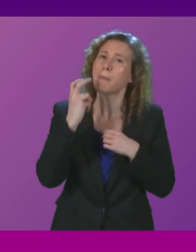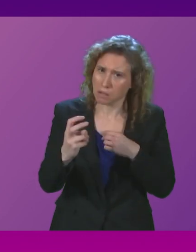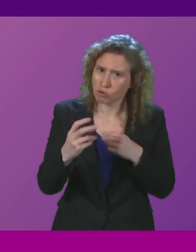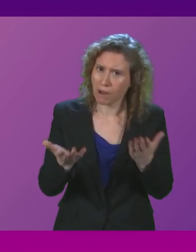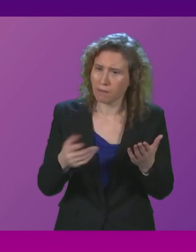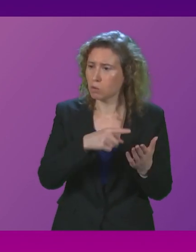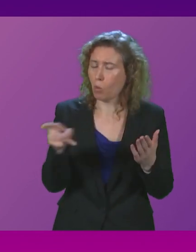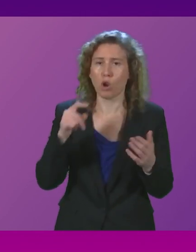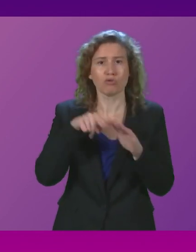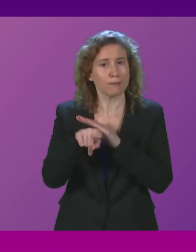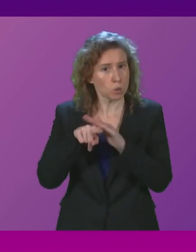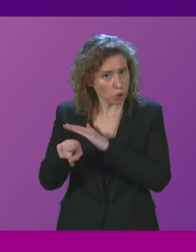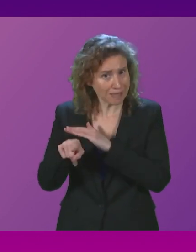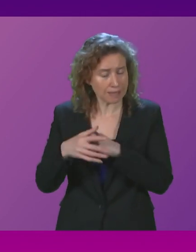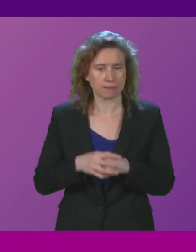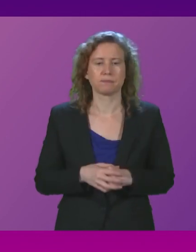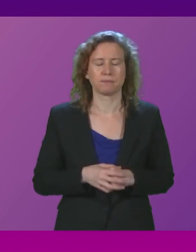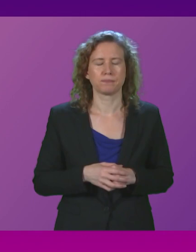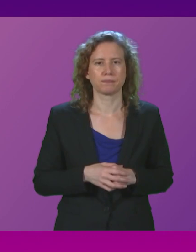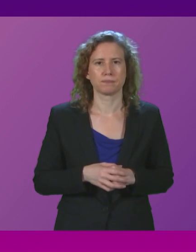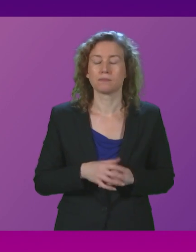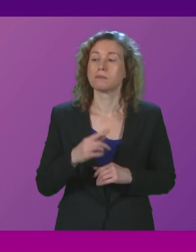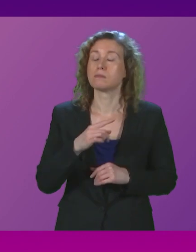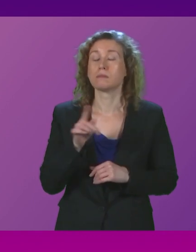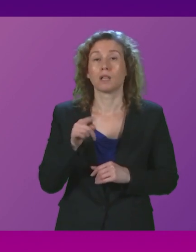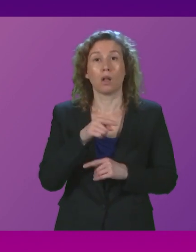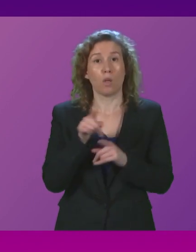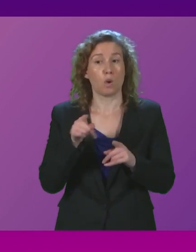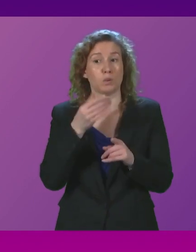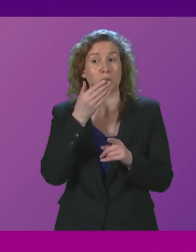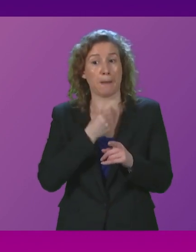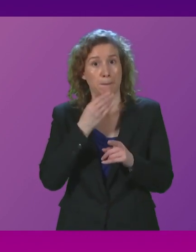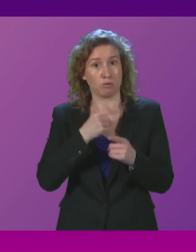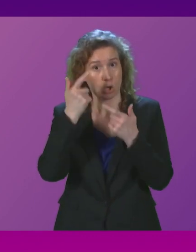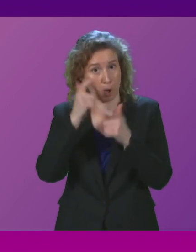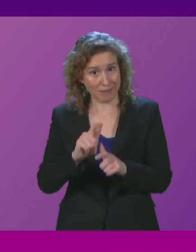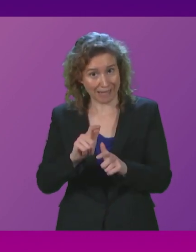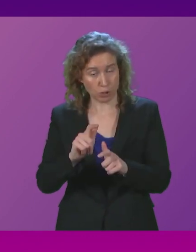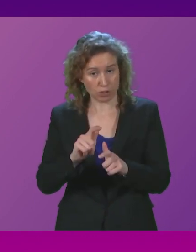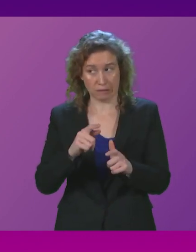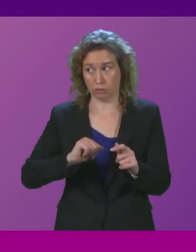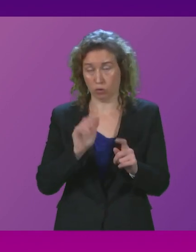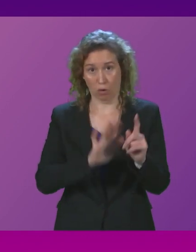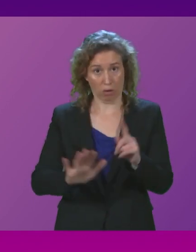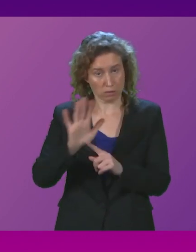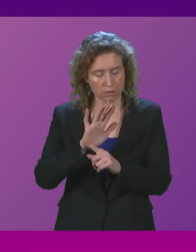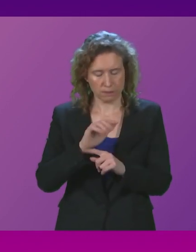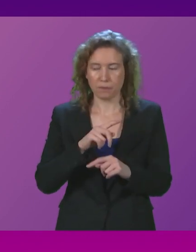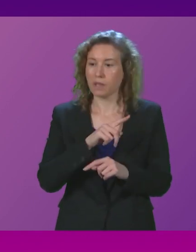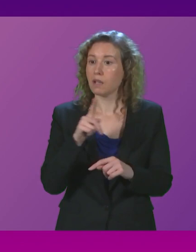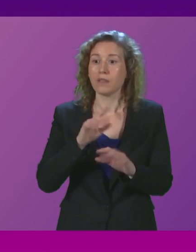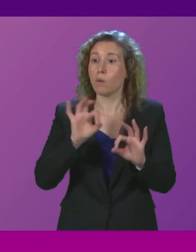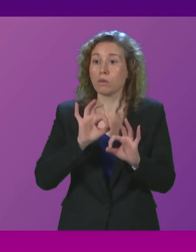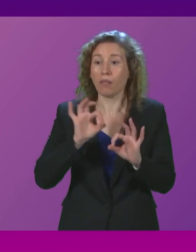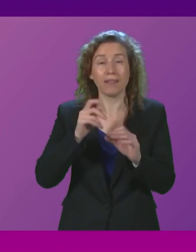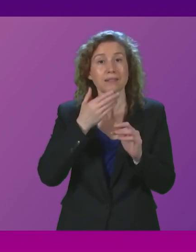If those who are being temporarily accommodated in Scotland were not in temporary accommodation